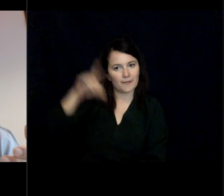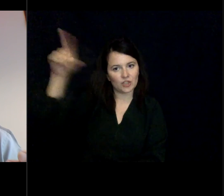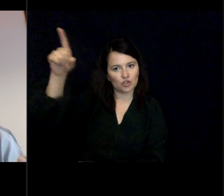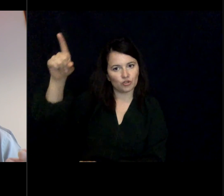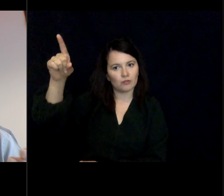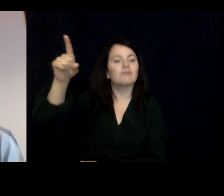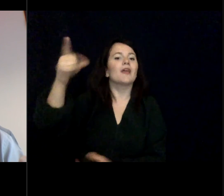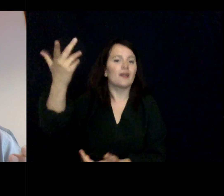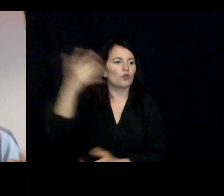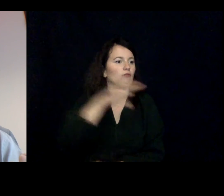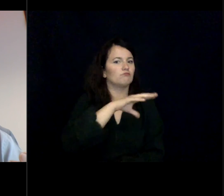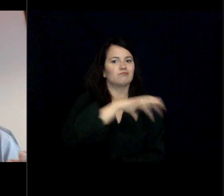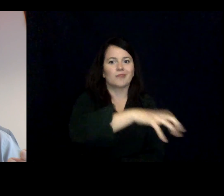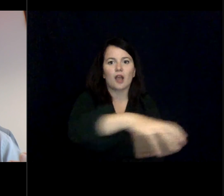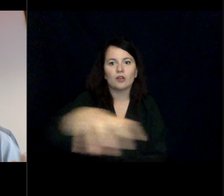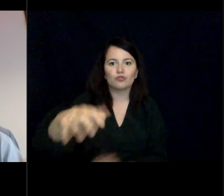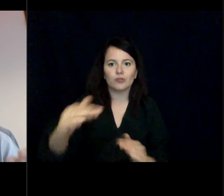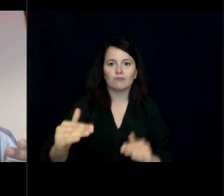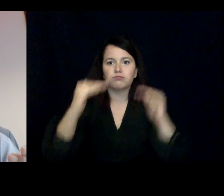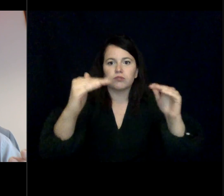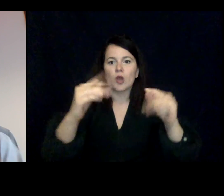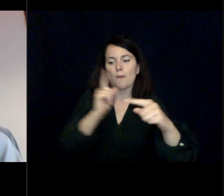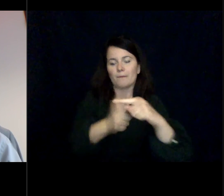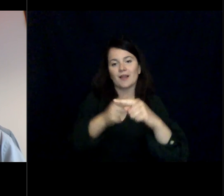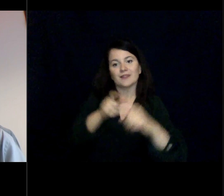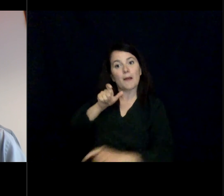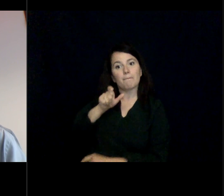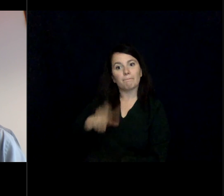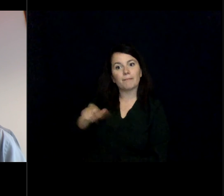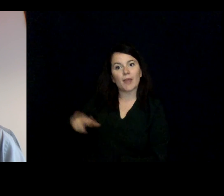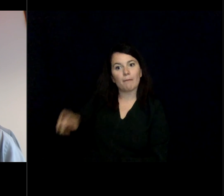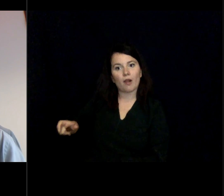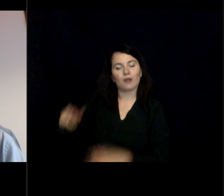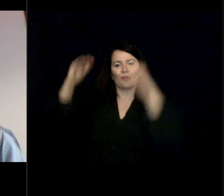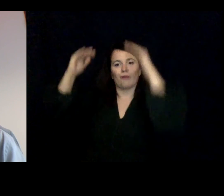Those that provide the support at grassroots level.